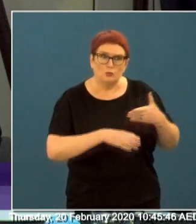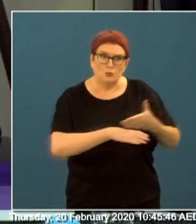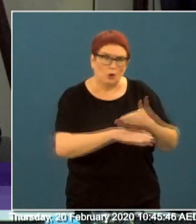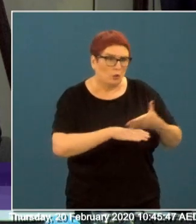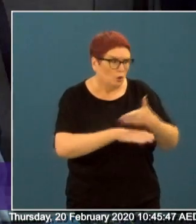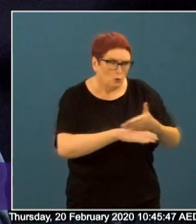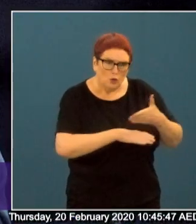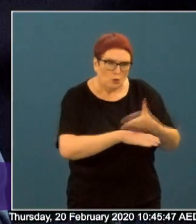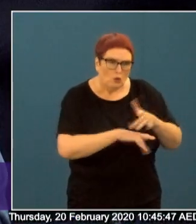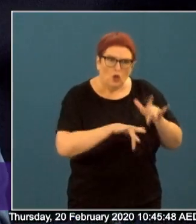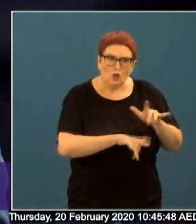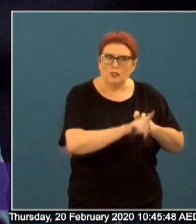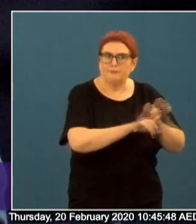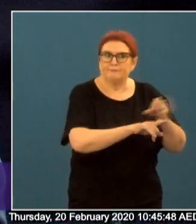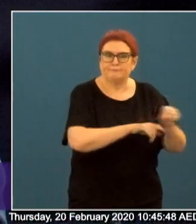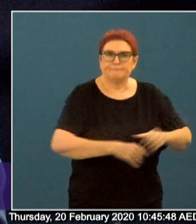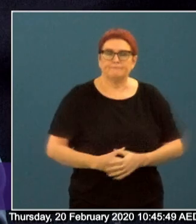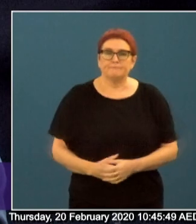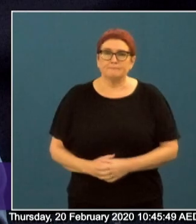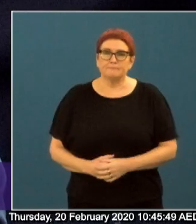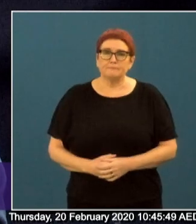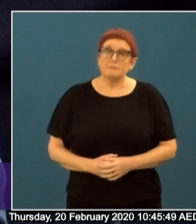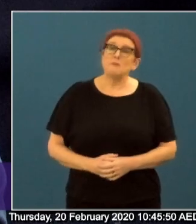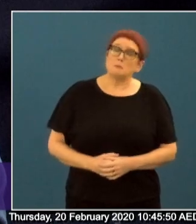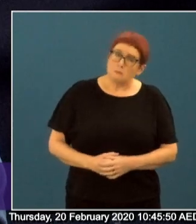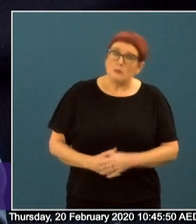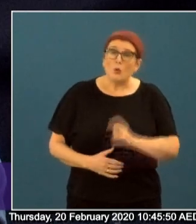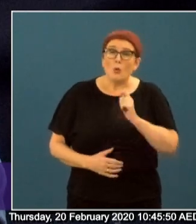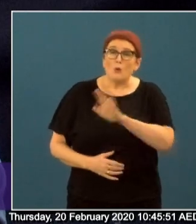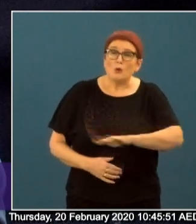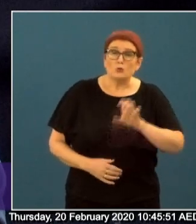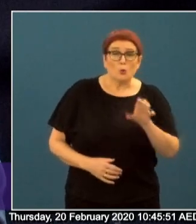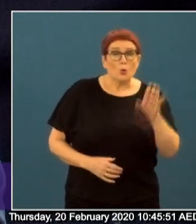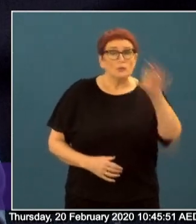Whilst a notional commitment has been made to a national disability data asset,